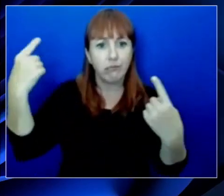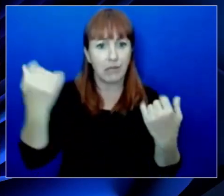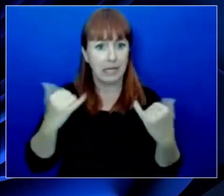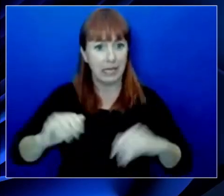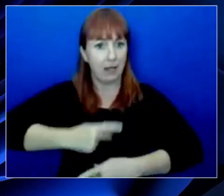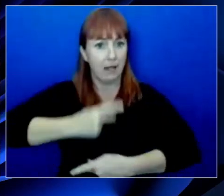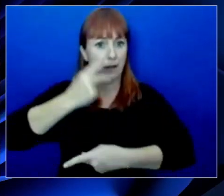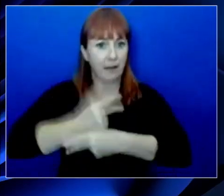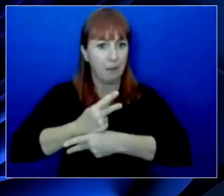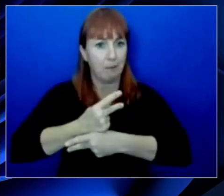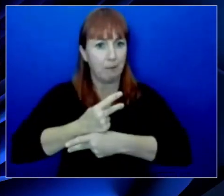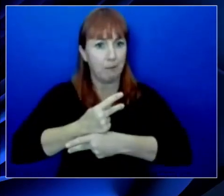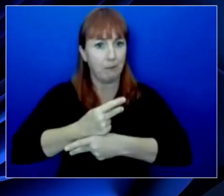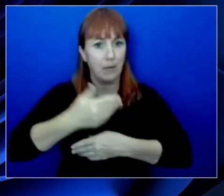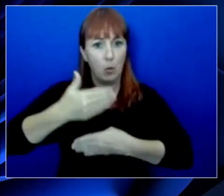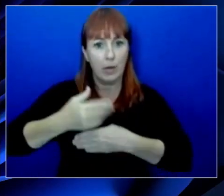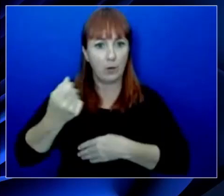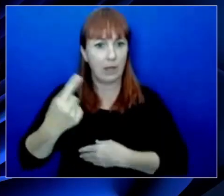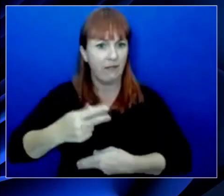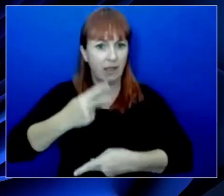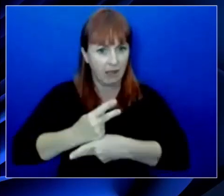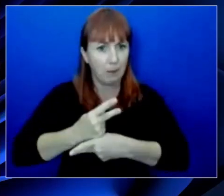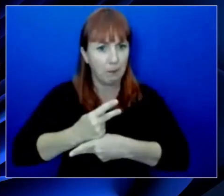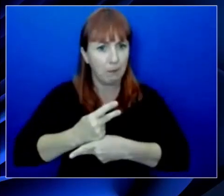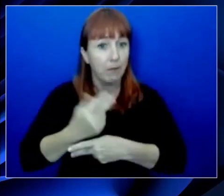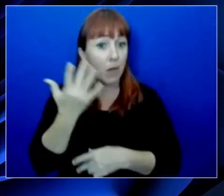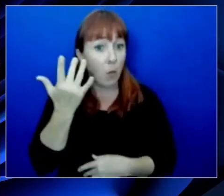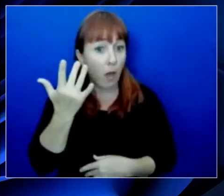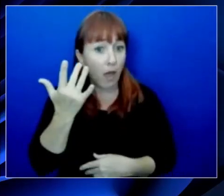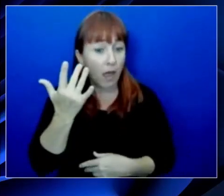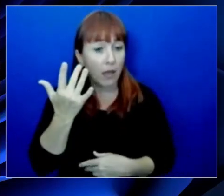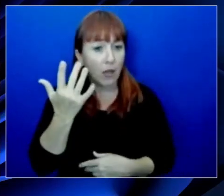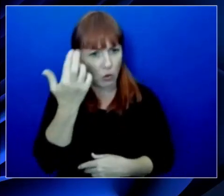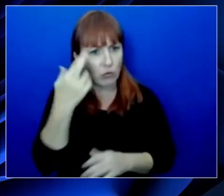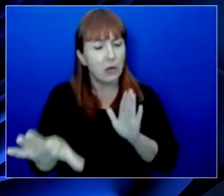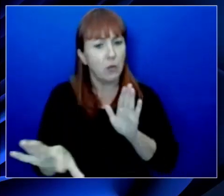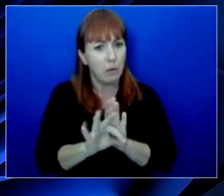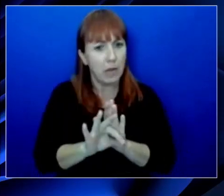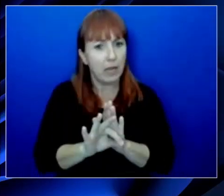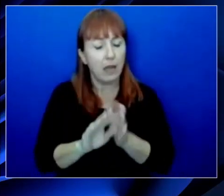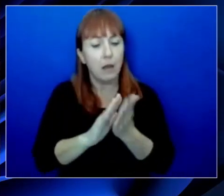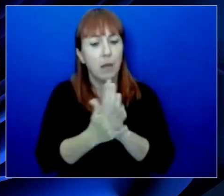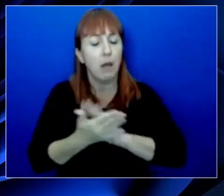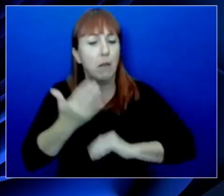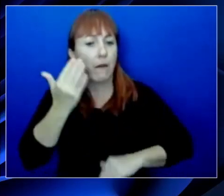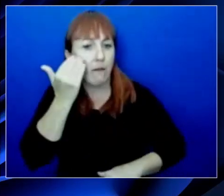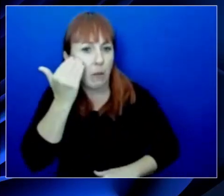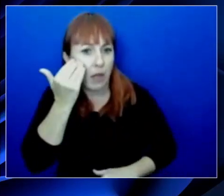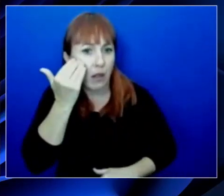still remain in Windows 11, and that was really on purpose. We wanted to make sure that Windows 11 remains familiar so